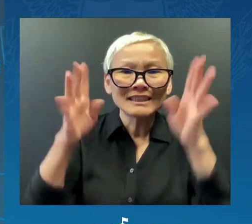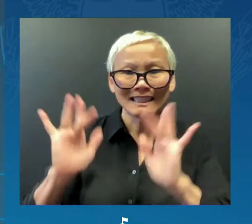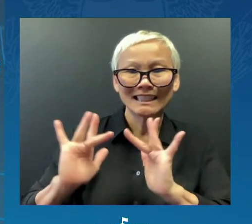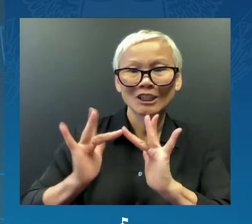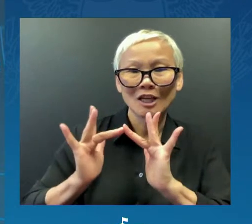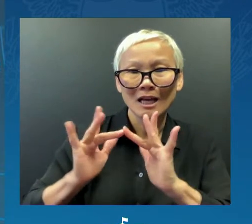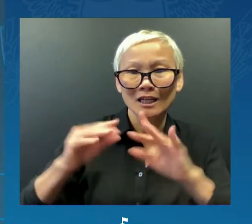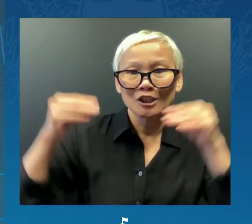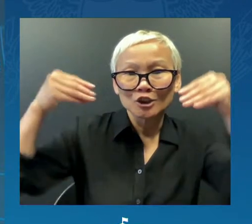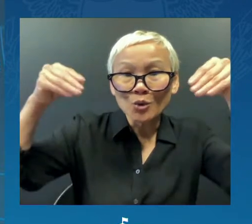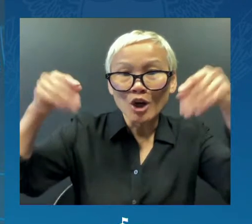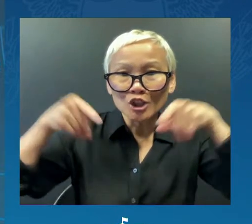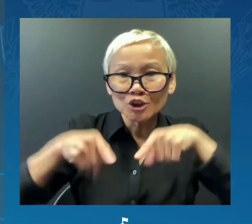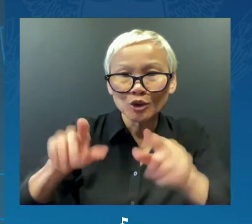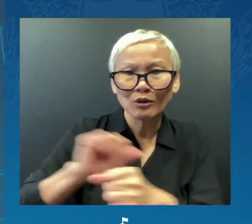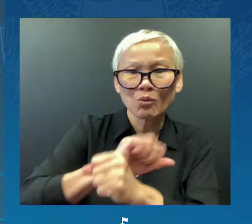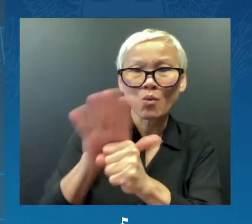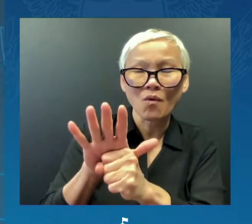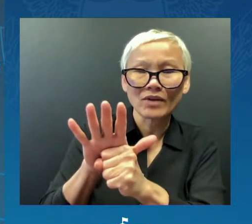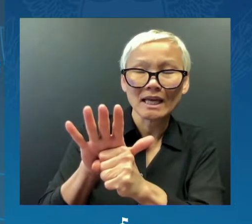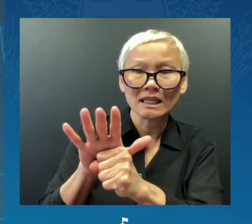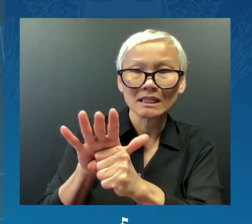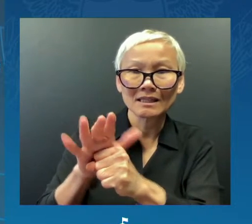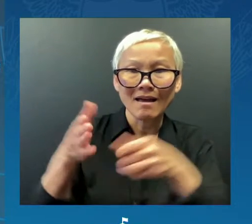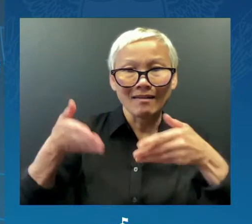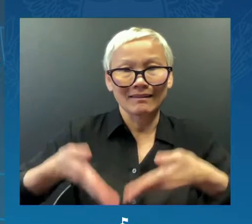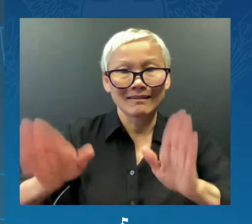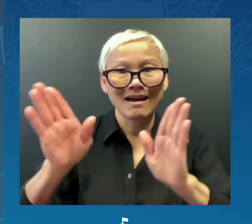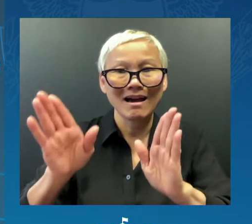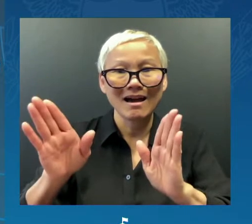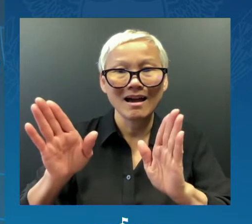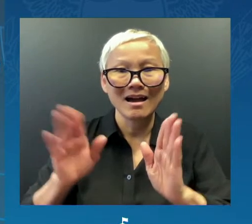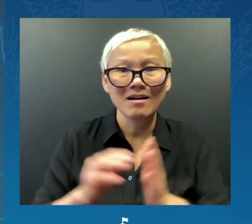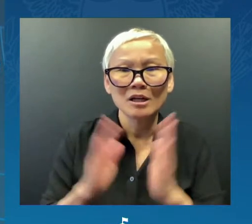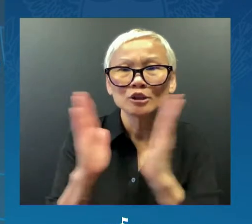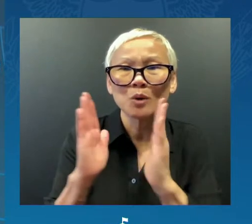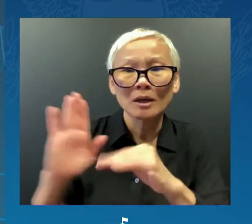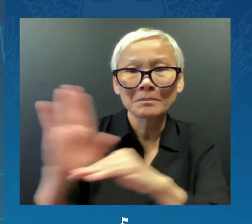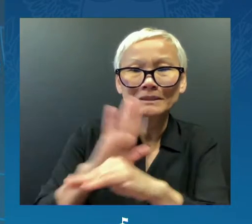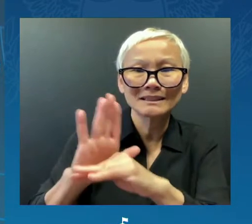which allows small businesses around the world to sell their products online.